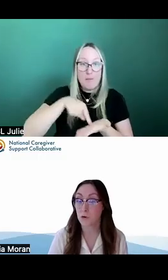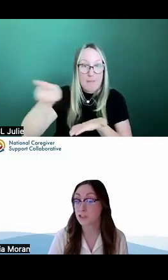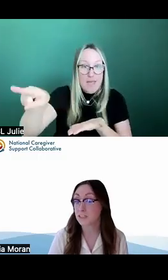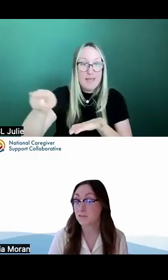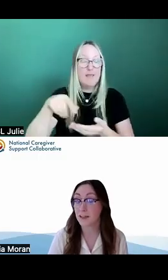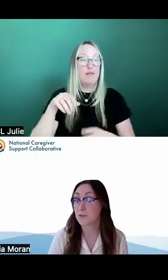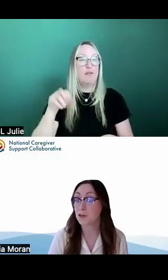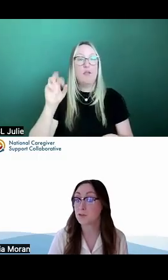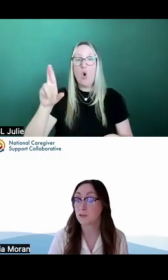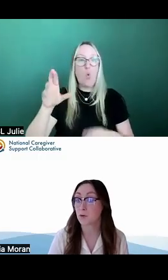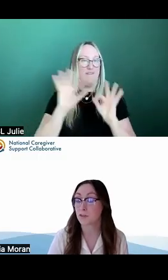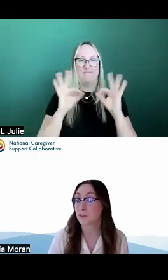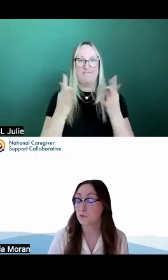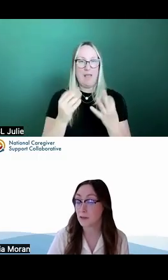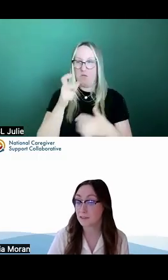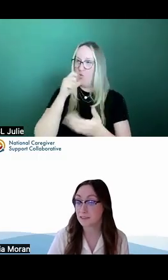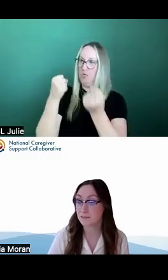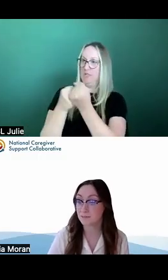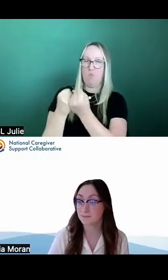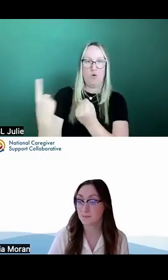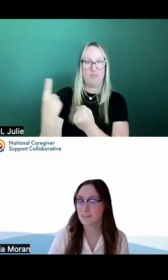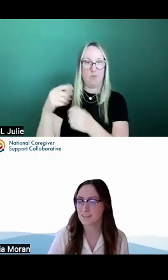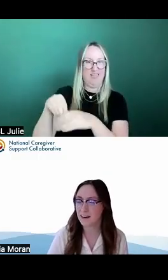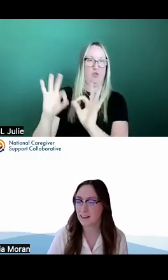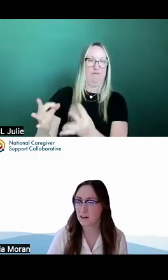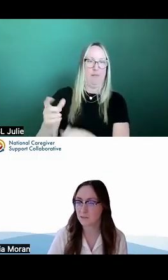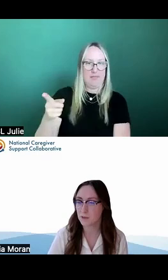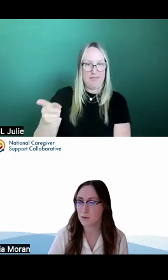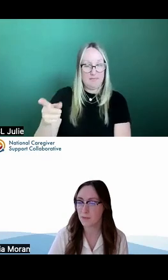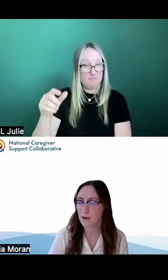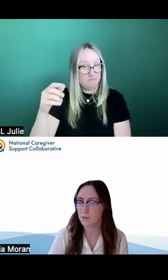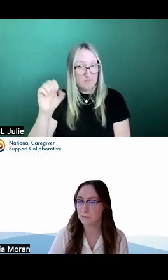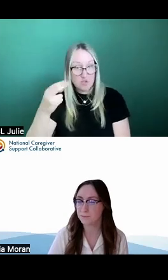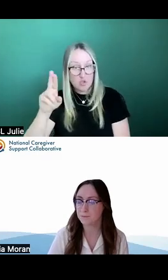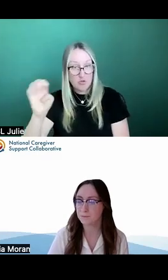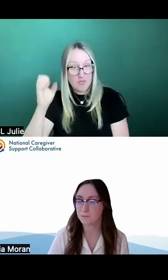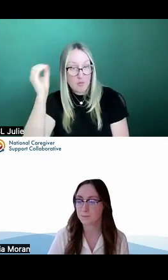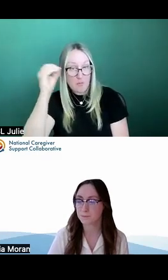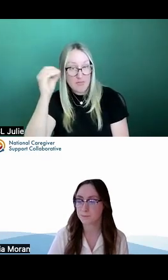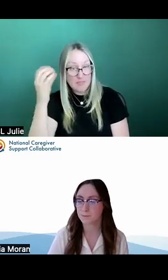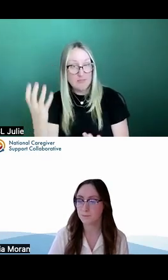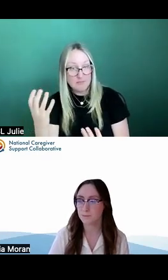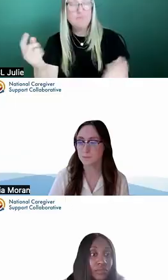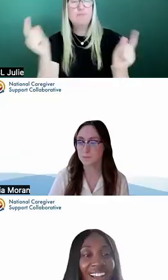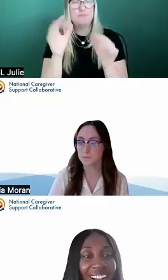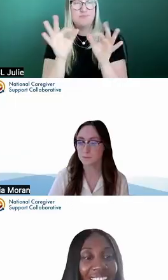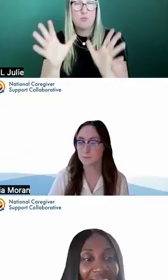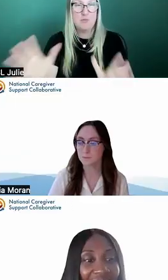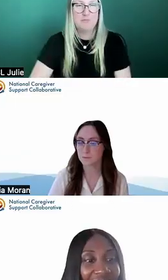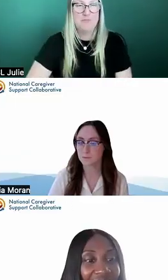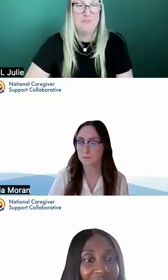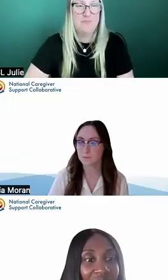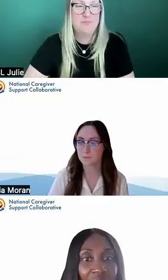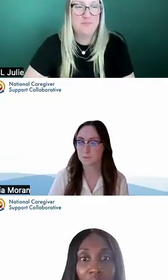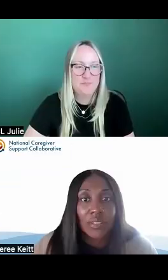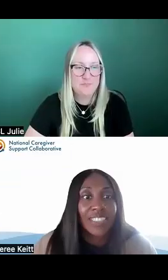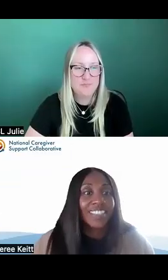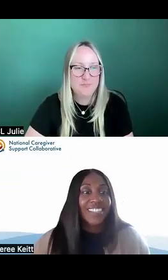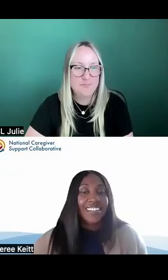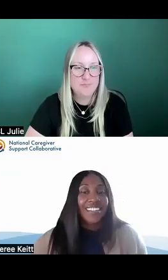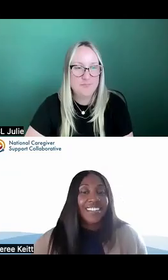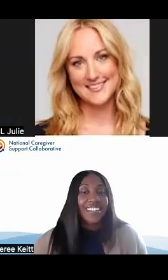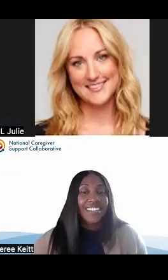or just family who support their loved ones? Sheree, any thoughts from you about that one?